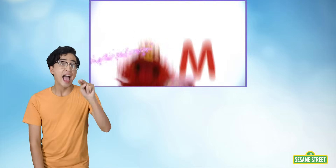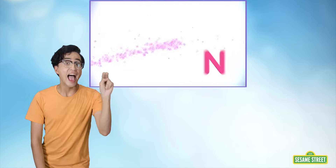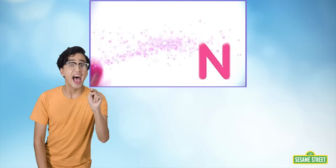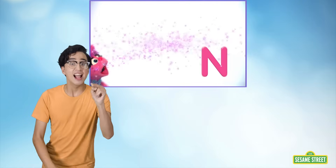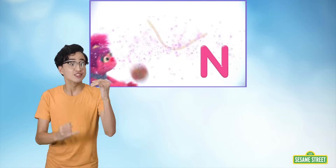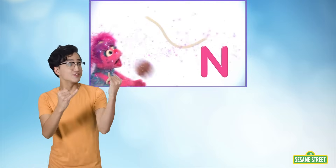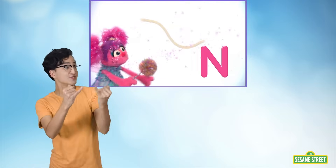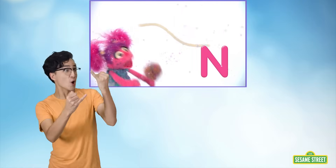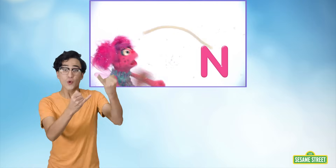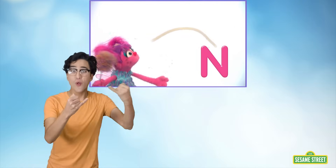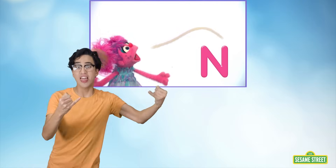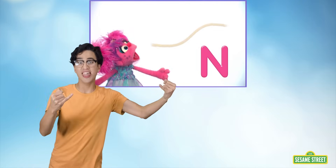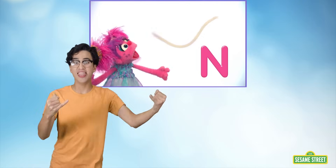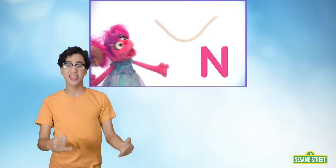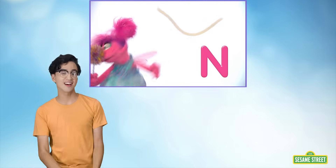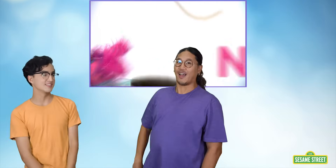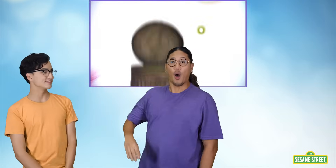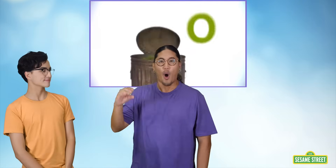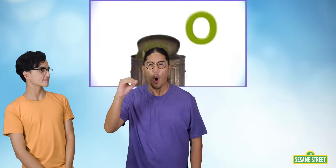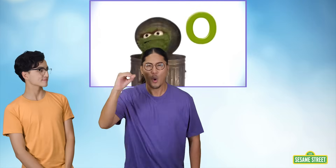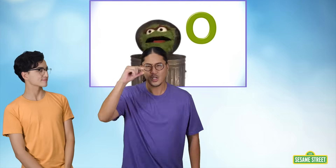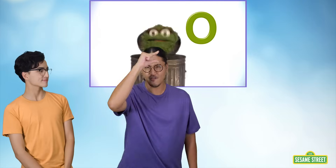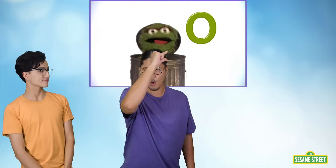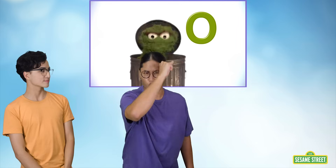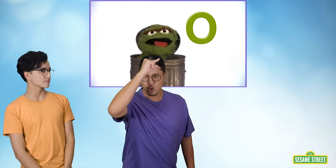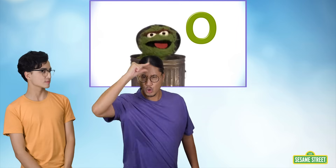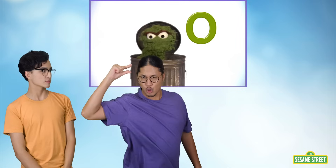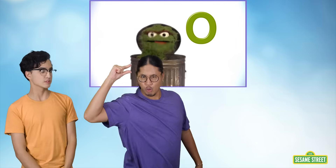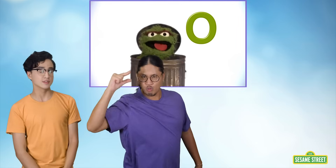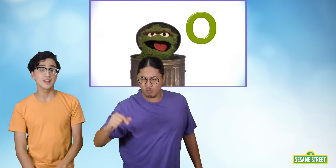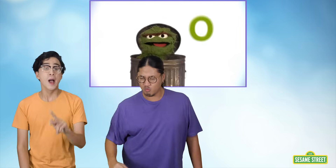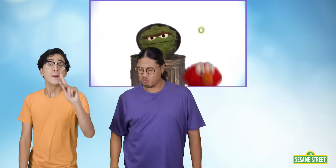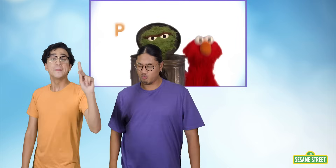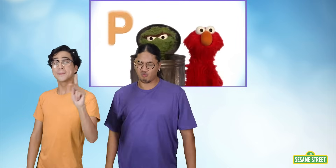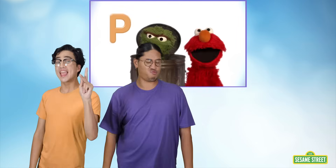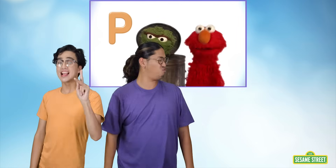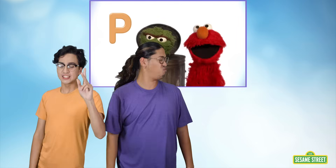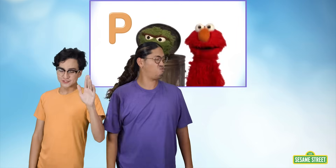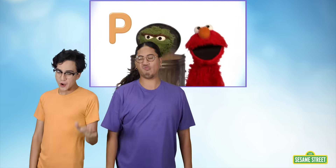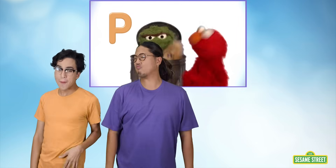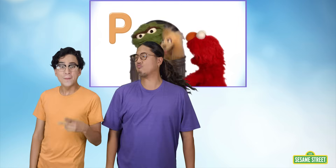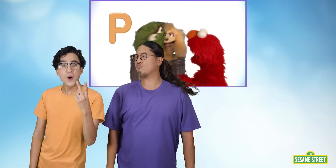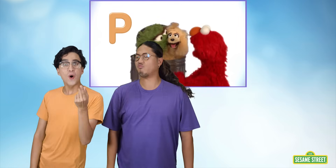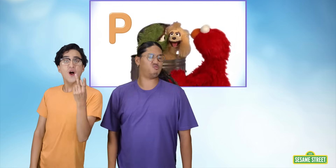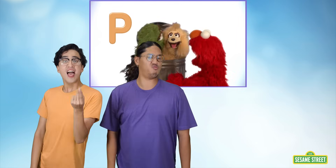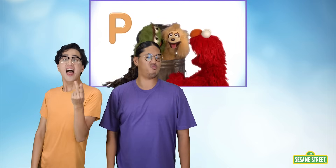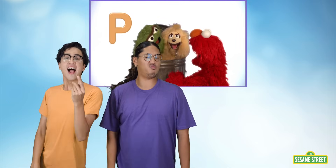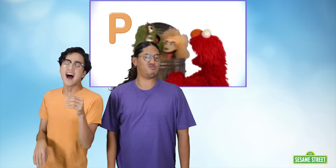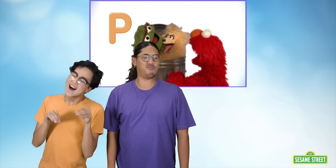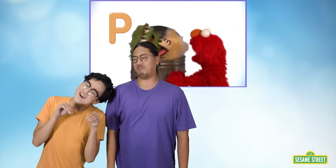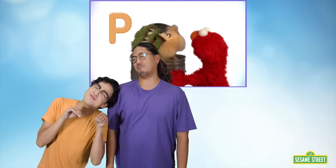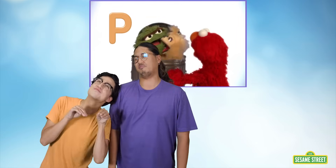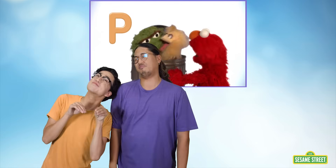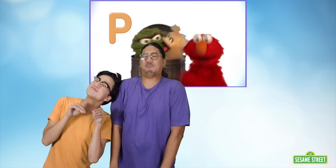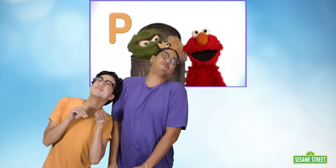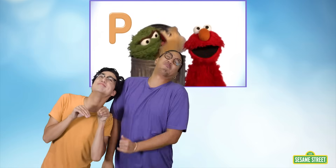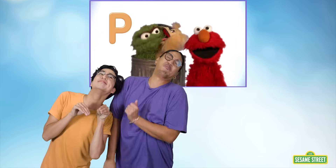[SINGING] N is for noodle. [SPEAKING] O is for Oscar. [SINGING]:P is for poodle. [LICKS] ELMO: